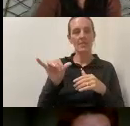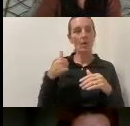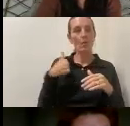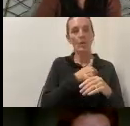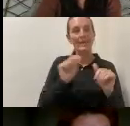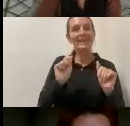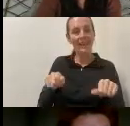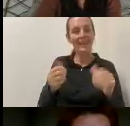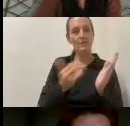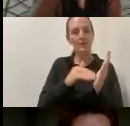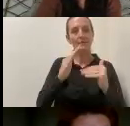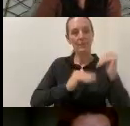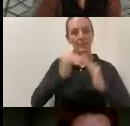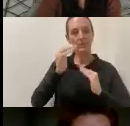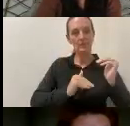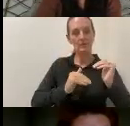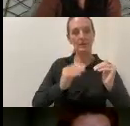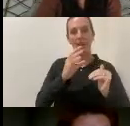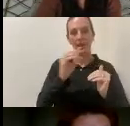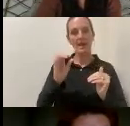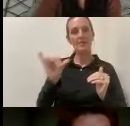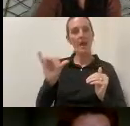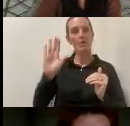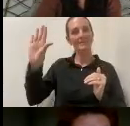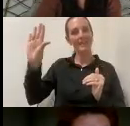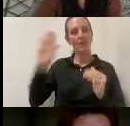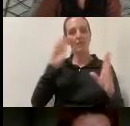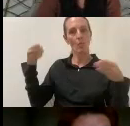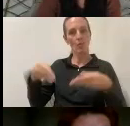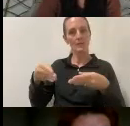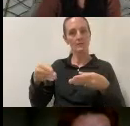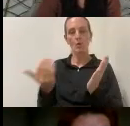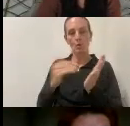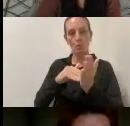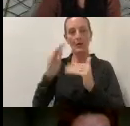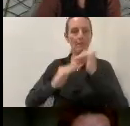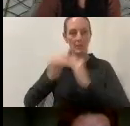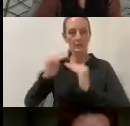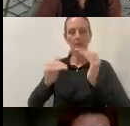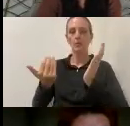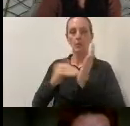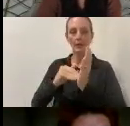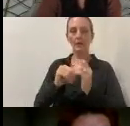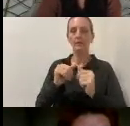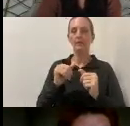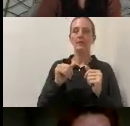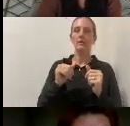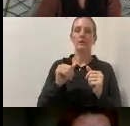And rebuilding was a big thing on their minds, where they were talking about net zero buildings